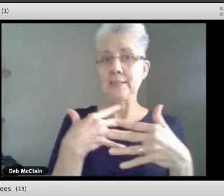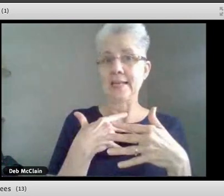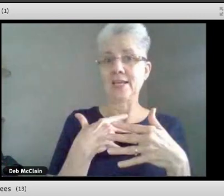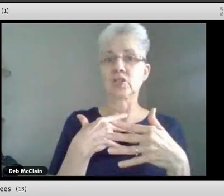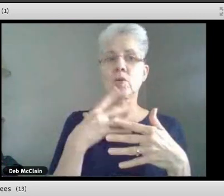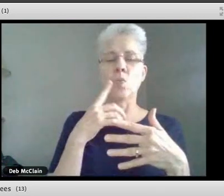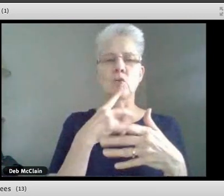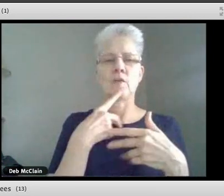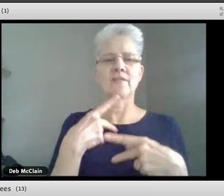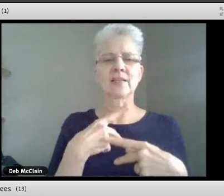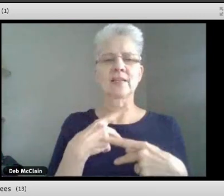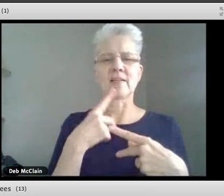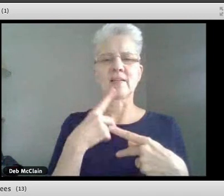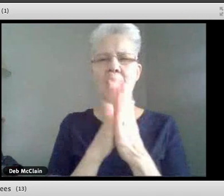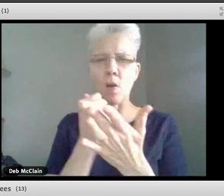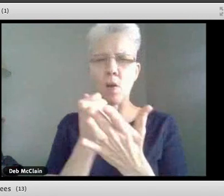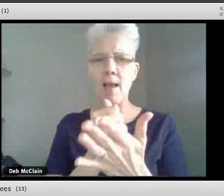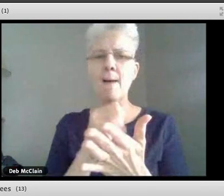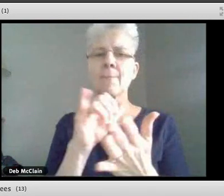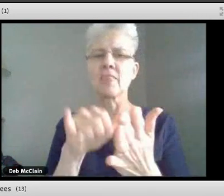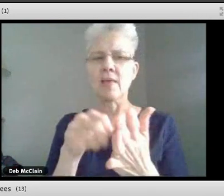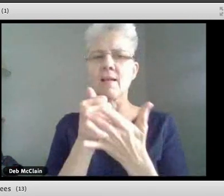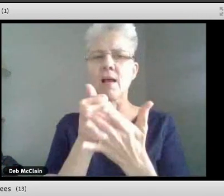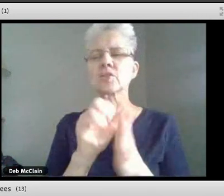I'm real excited about that. Again, all of our eJournals and books